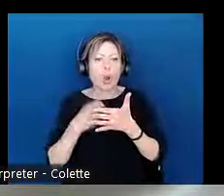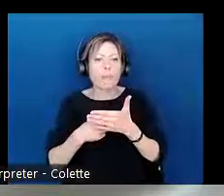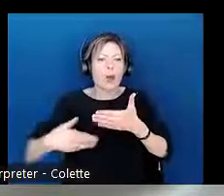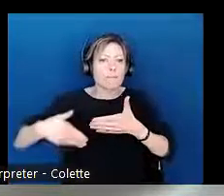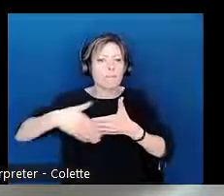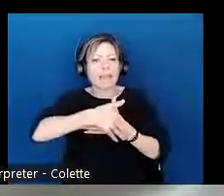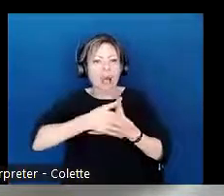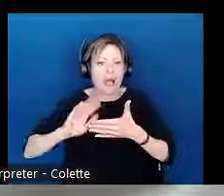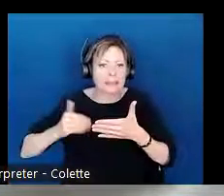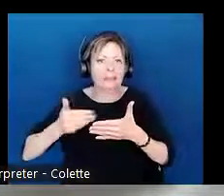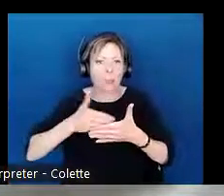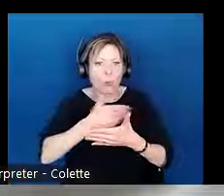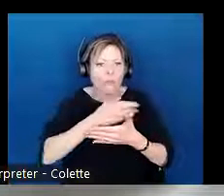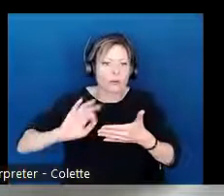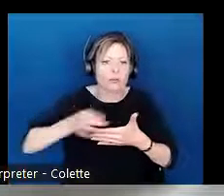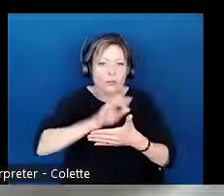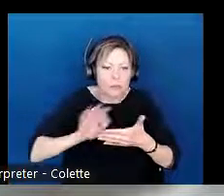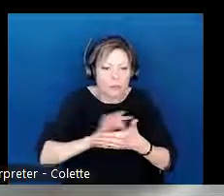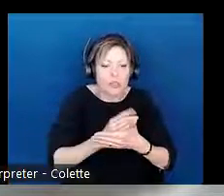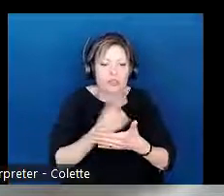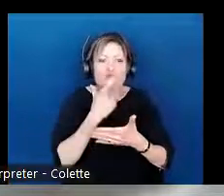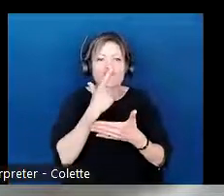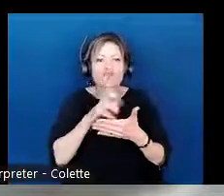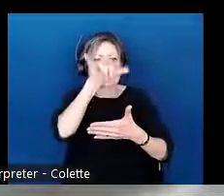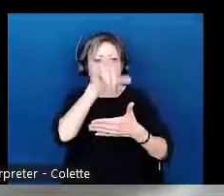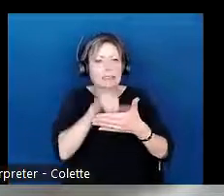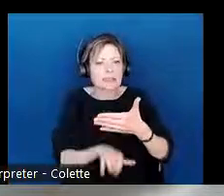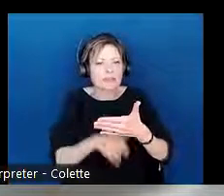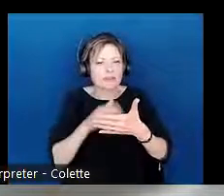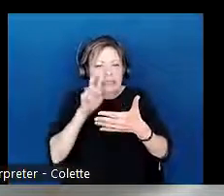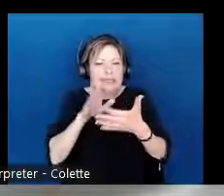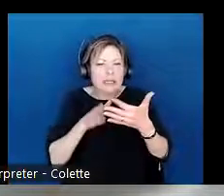this sheer textile, red textile piece over the top of it because she wanted to see how